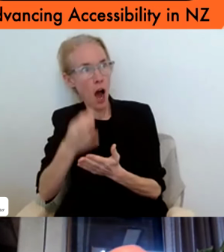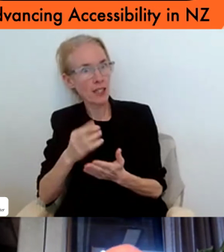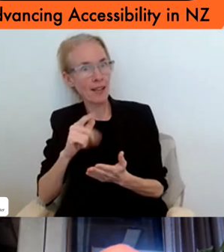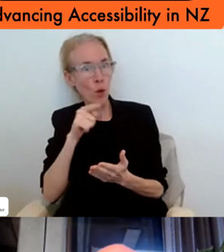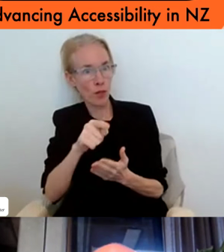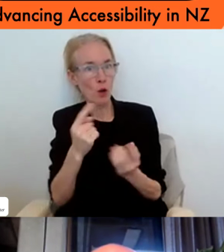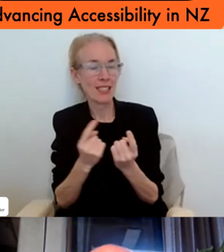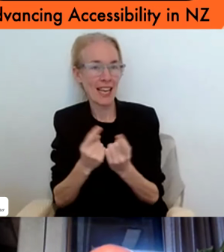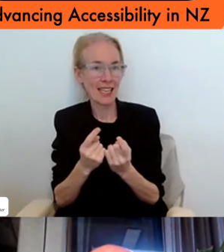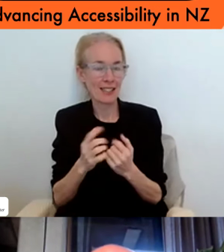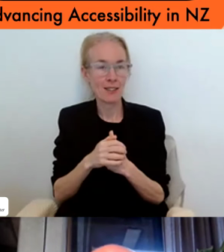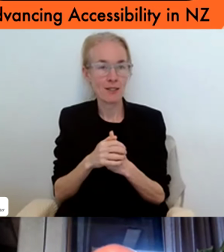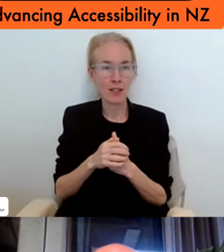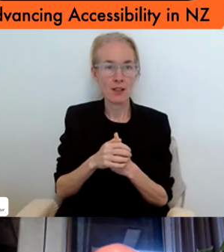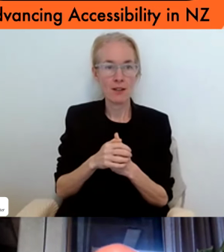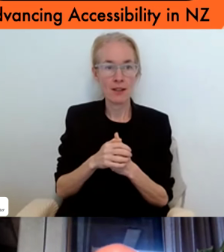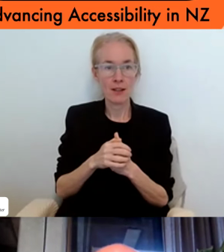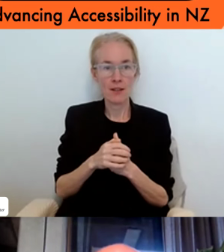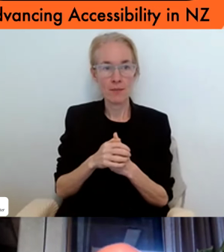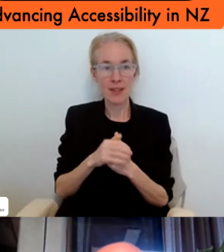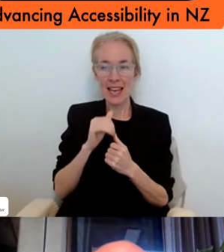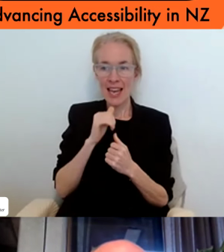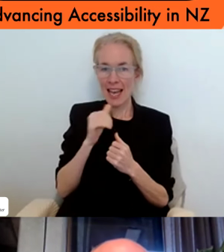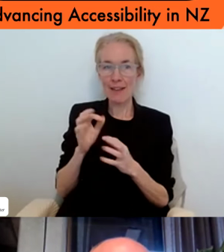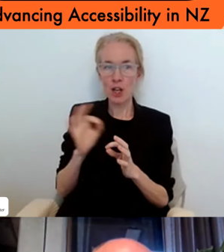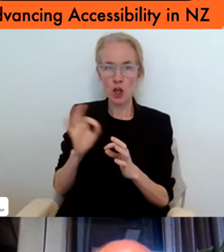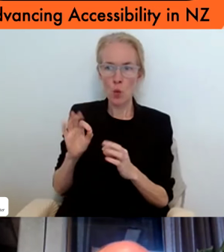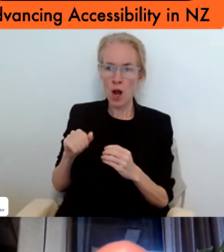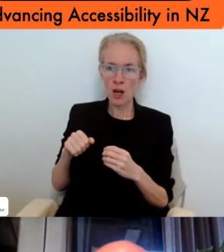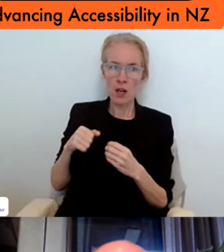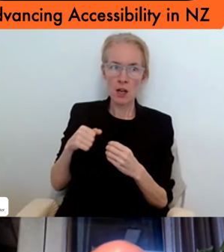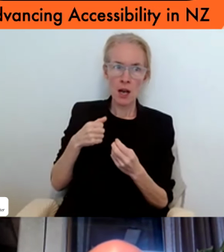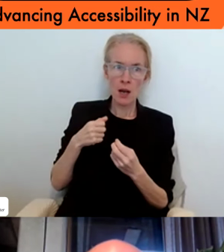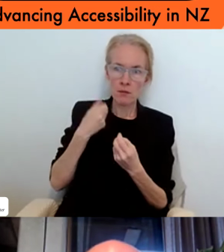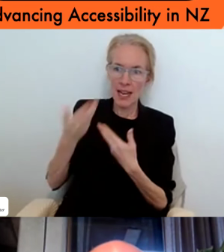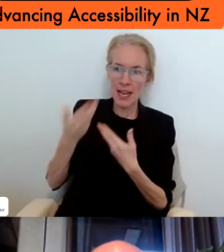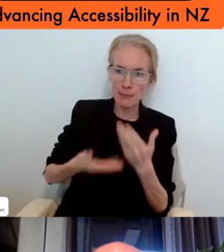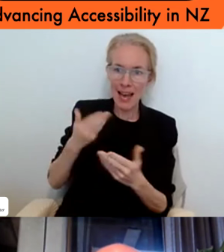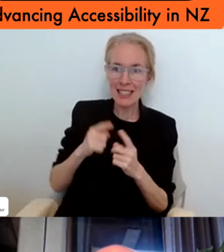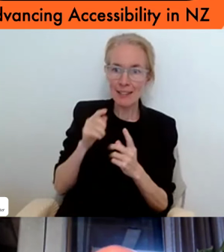aren't being given options then helping them choose a better option.